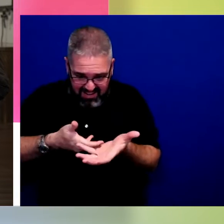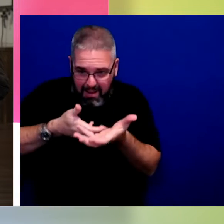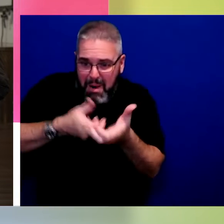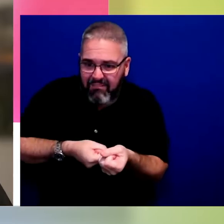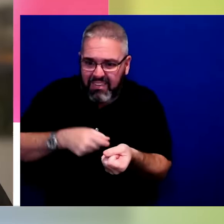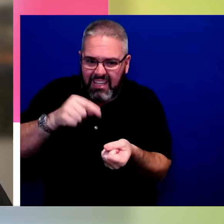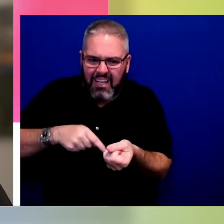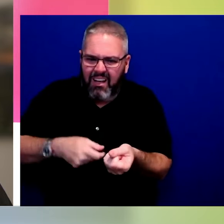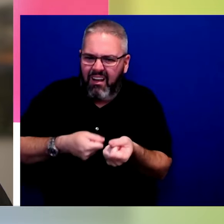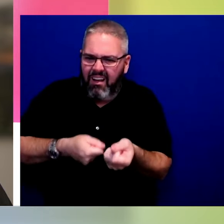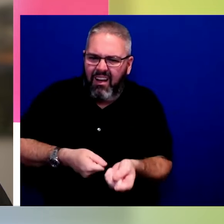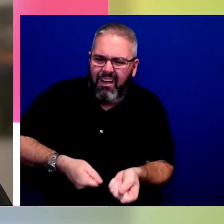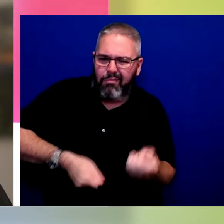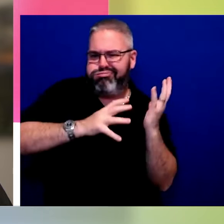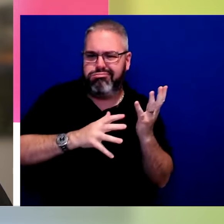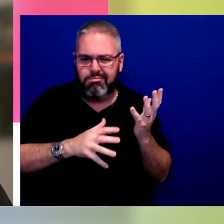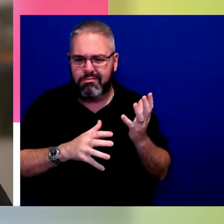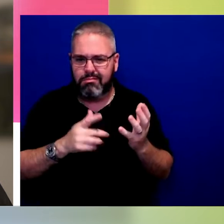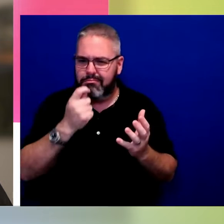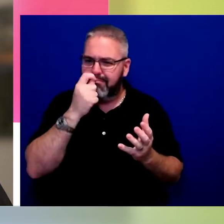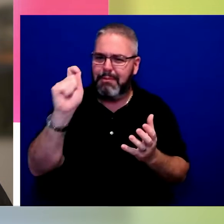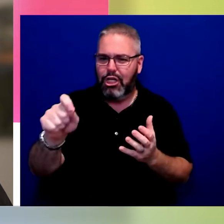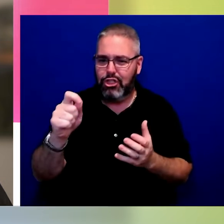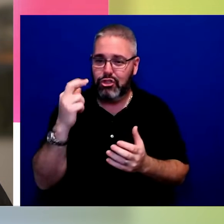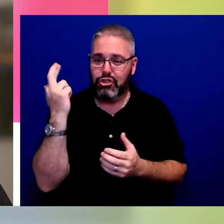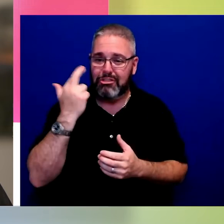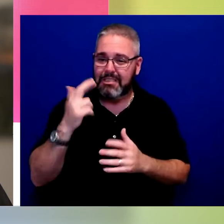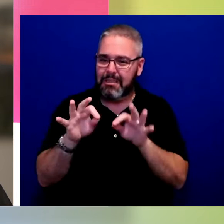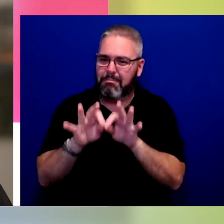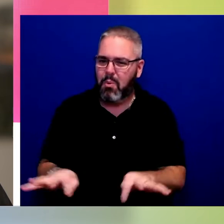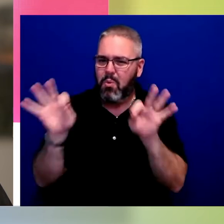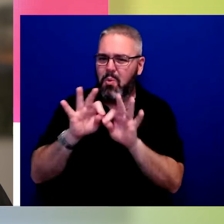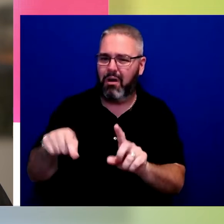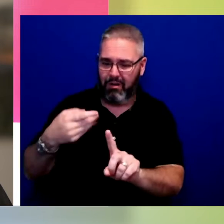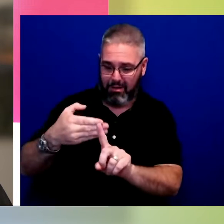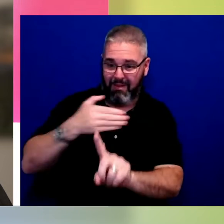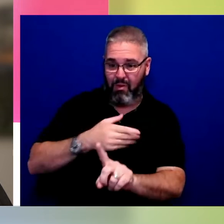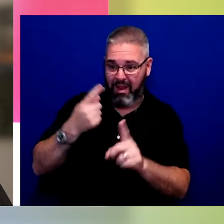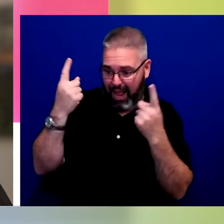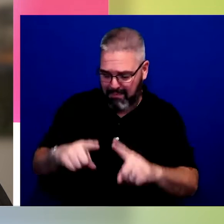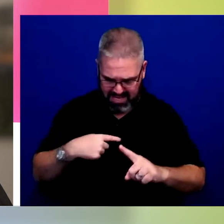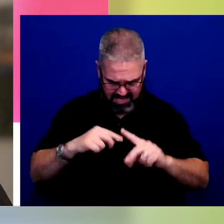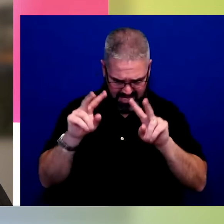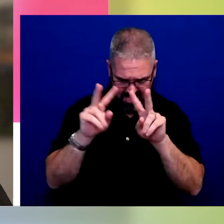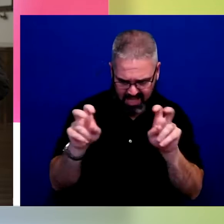there is a unique freedom that I never knew before this exploration.